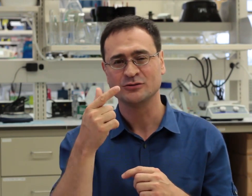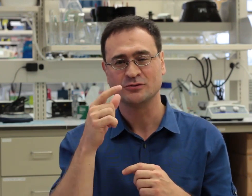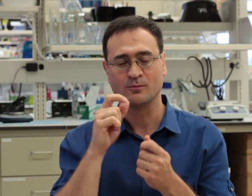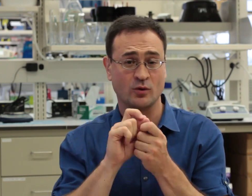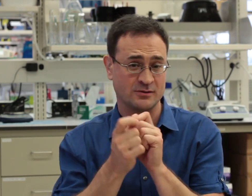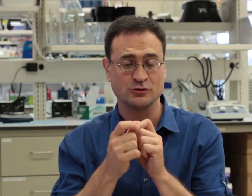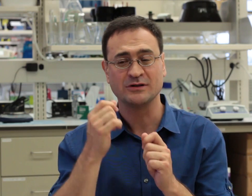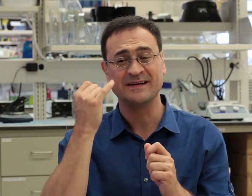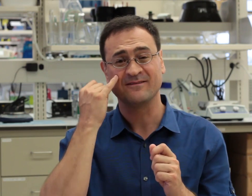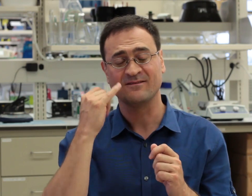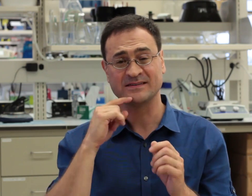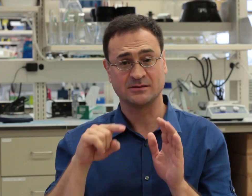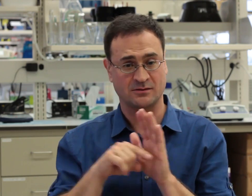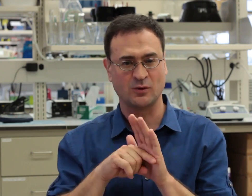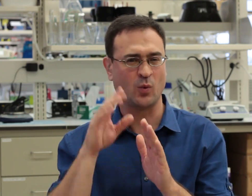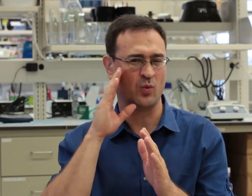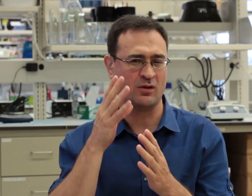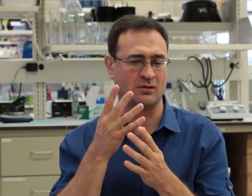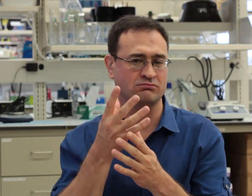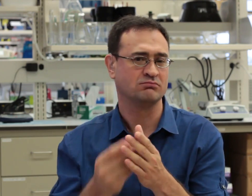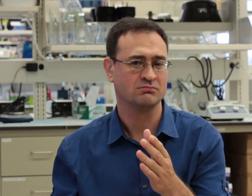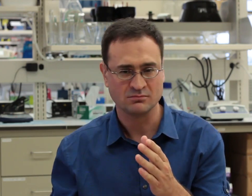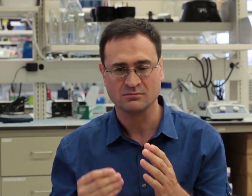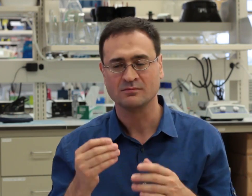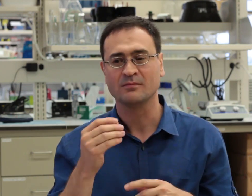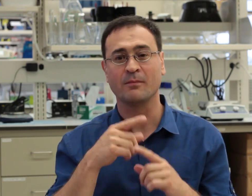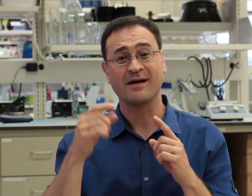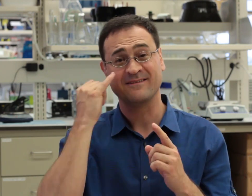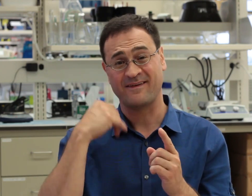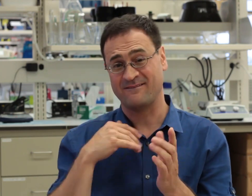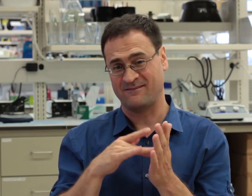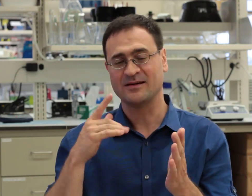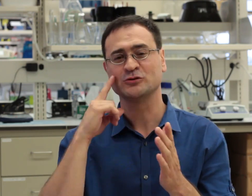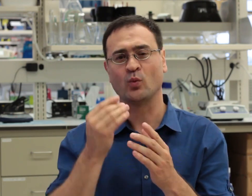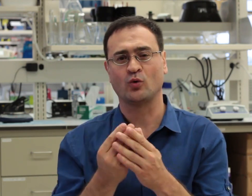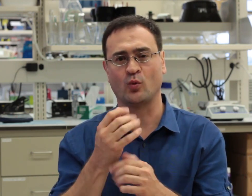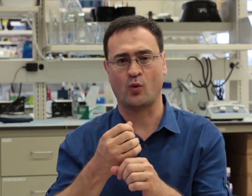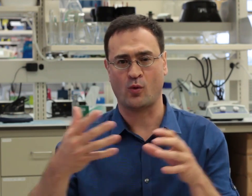that any mutation, if it has negative side effects, obviously, it will eventually fall out of existence.